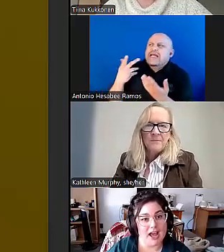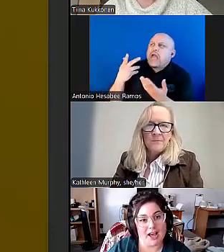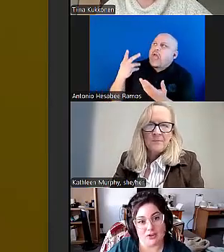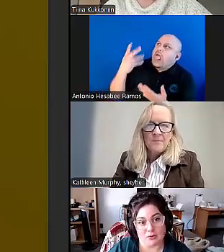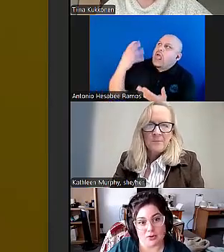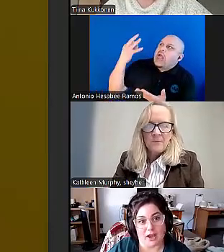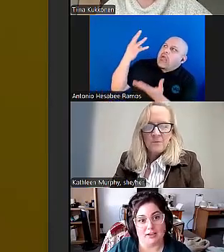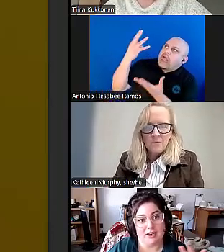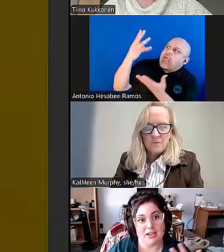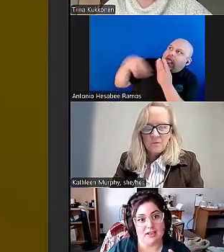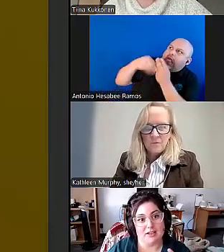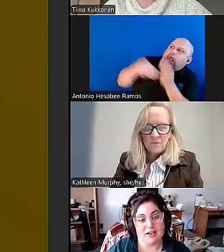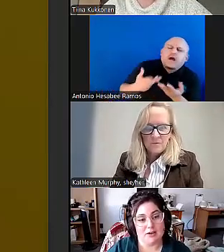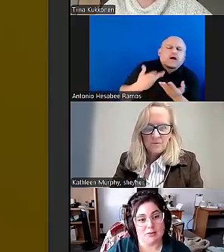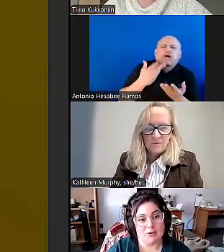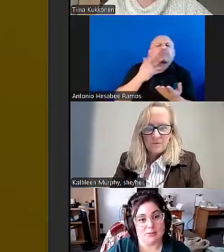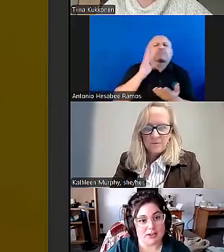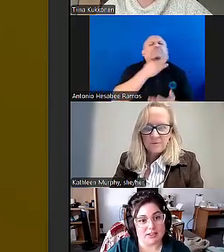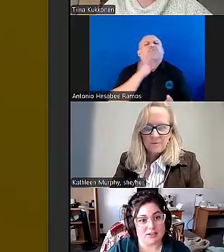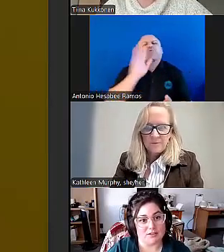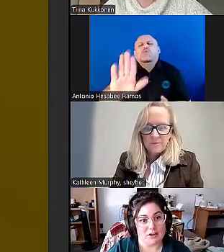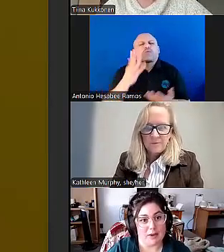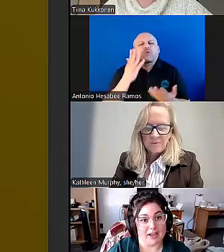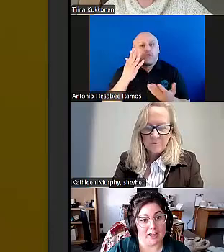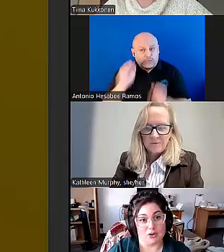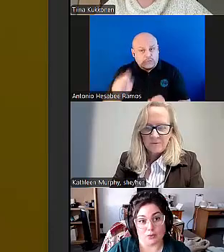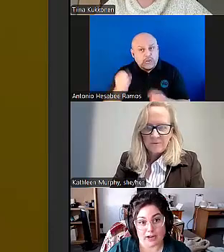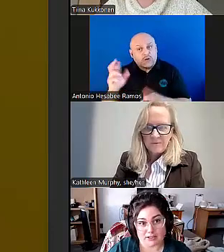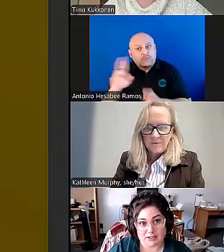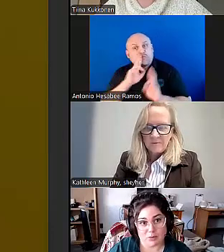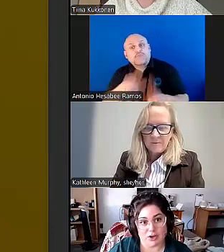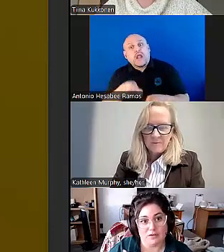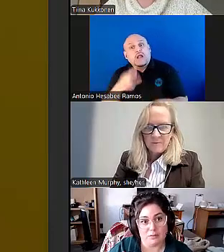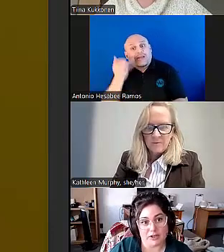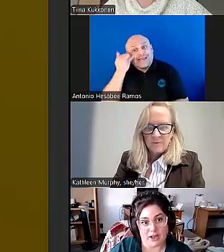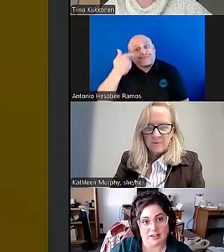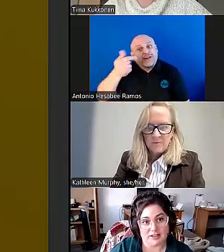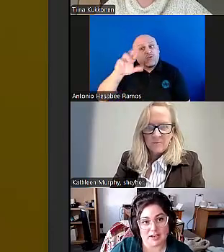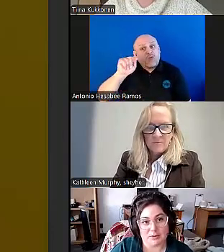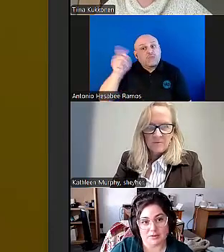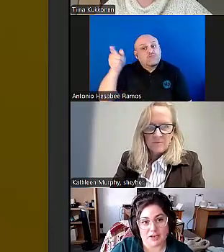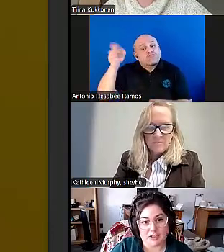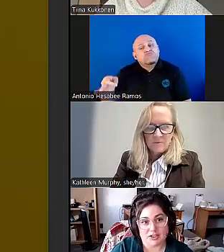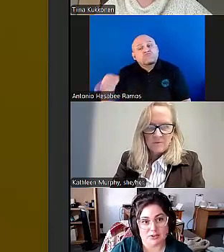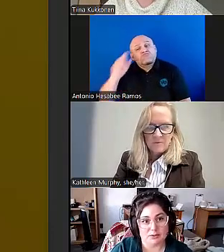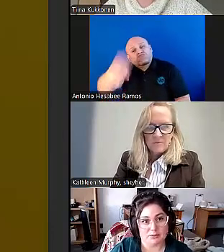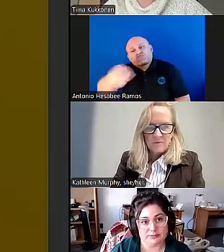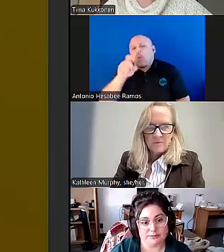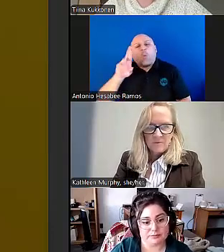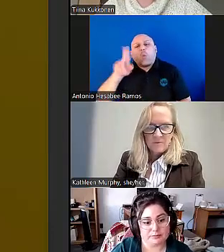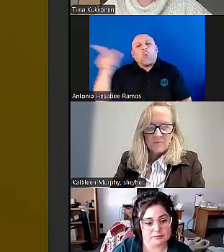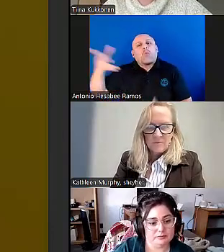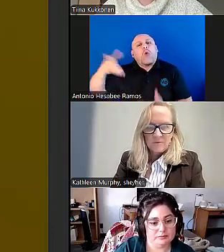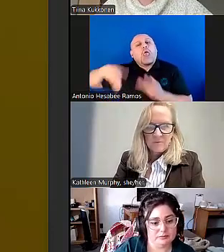have you gotten any responses or feedback in grants where you've applied this type of thing to?